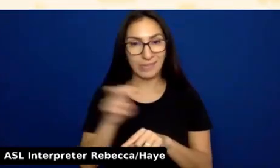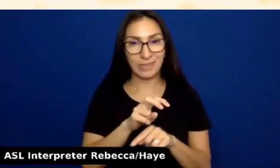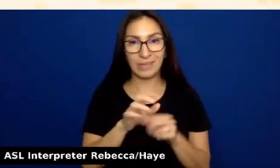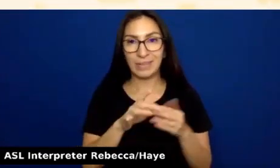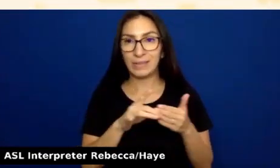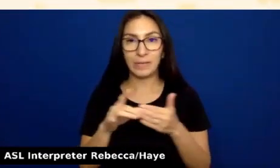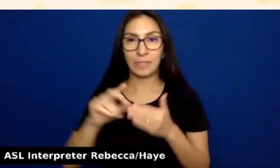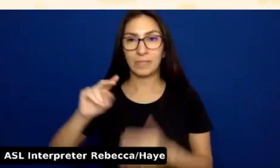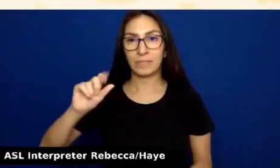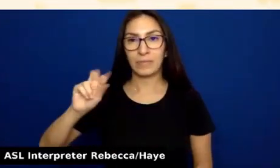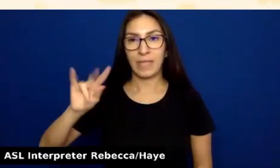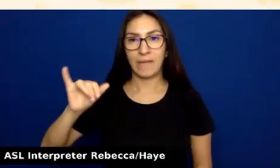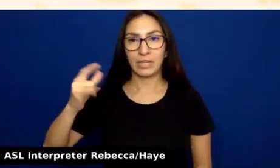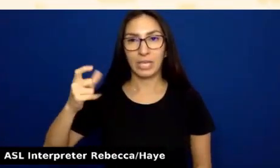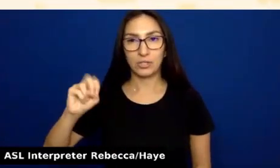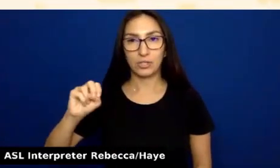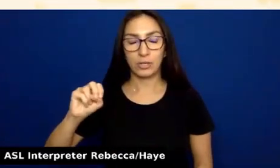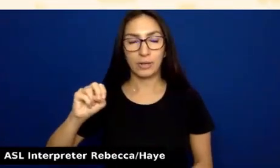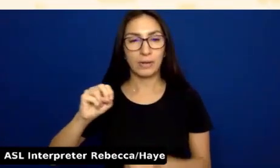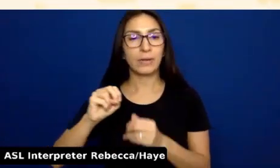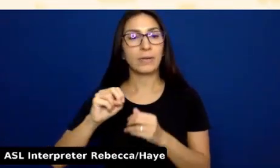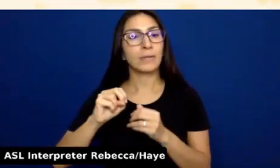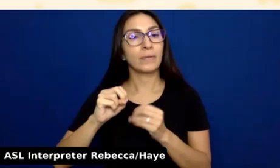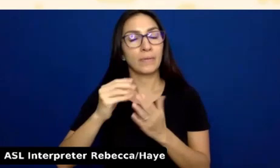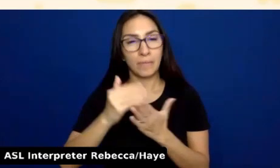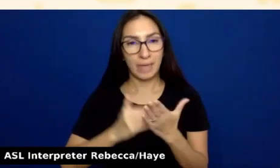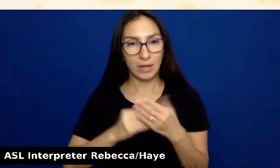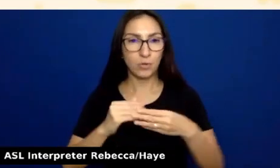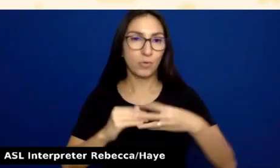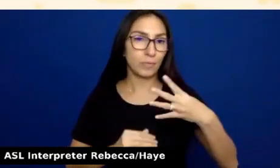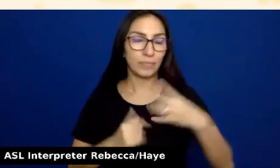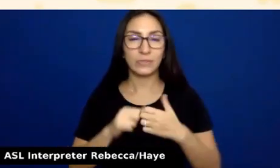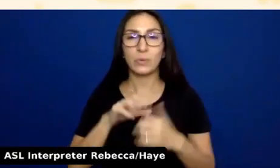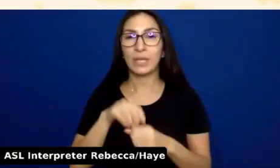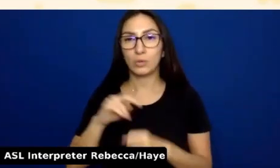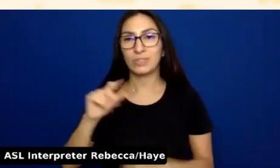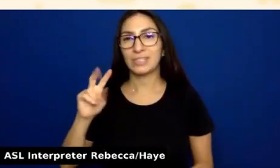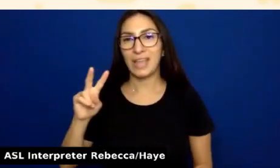So we will take a look here, we have a URL and it does include a Nav tag. It is showing header tags.